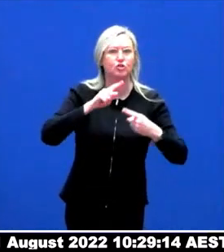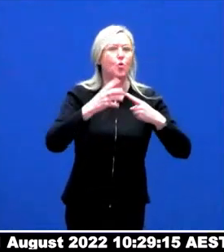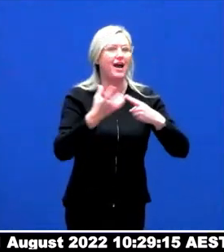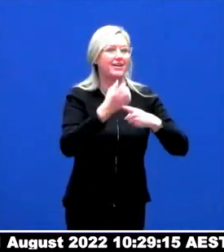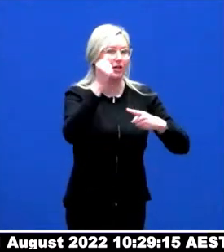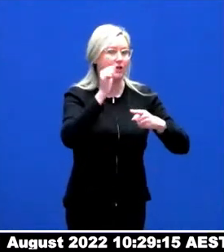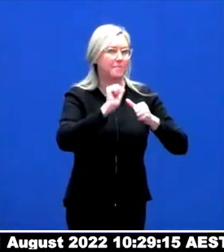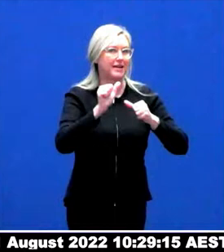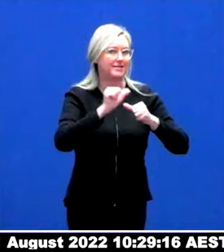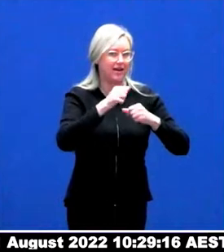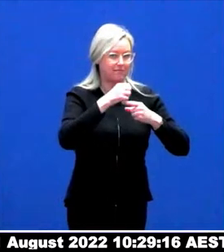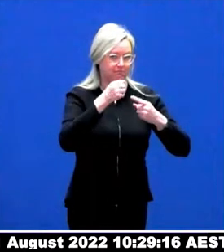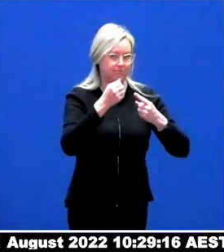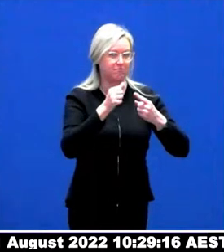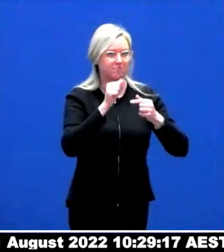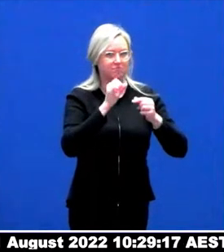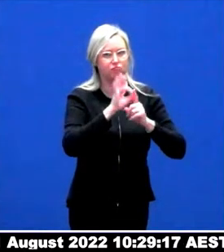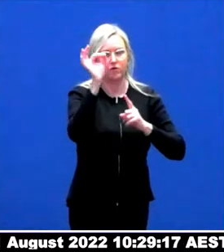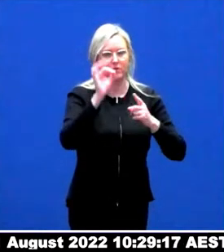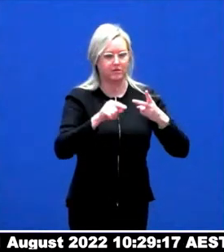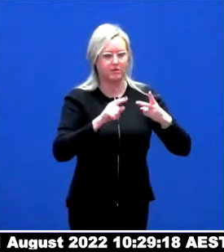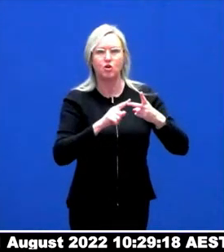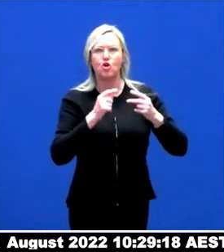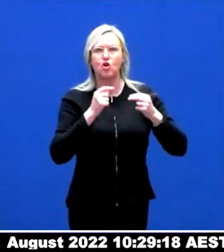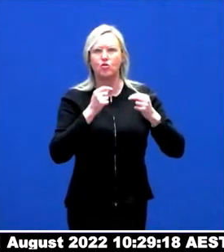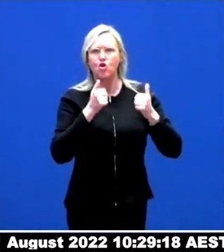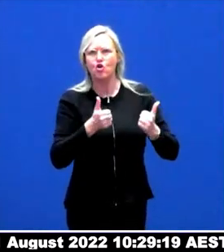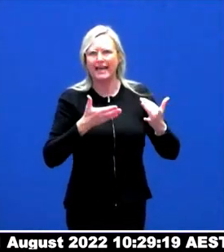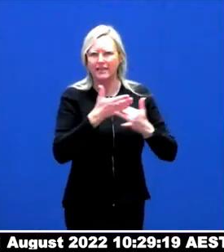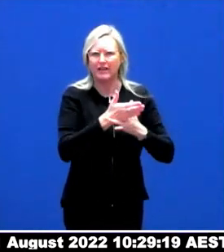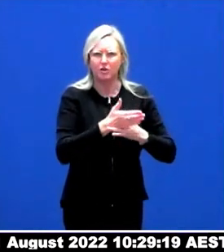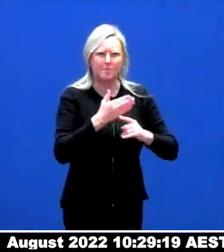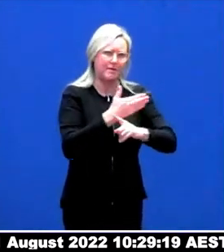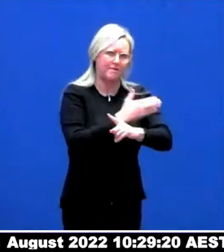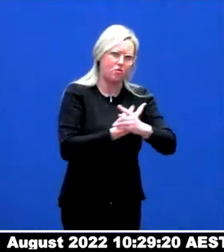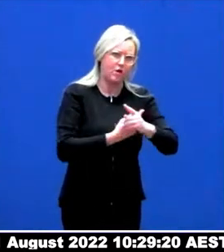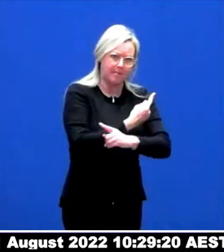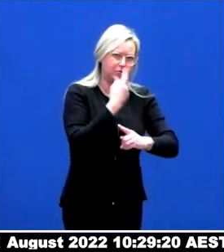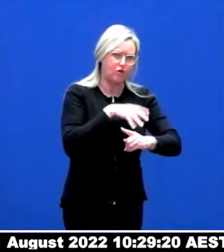Secondly, early intervention and prevention, including through mainstream services,